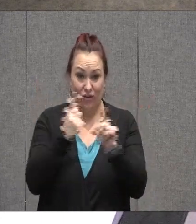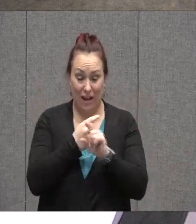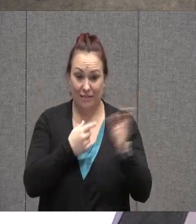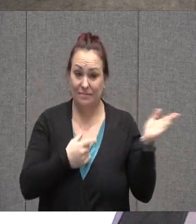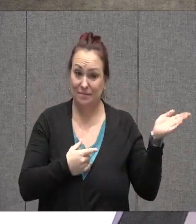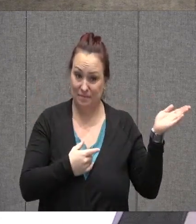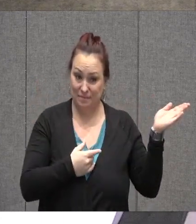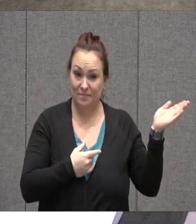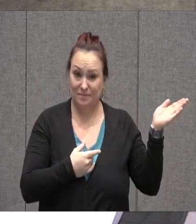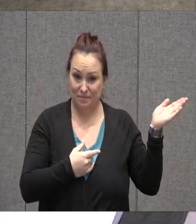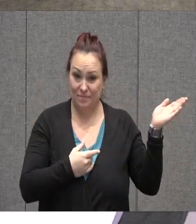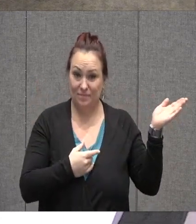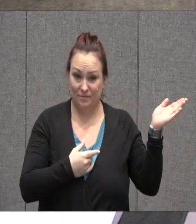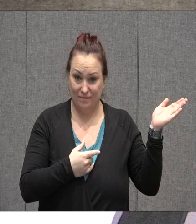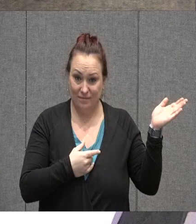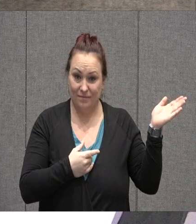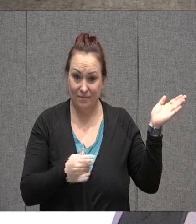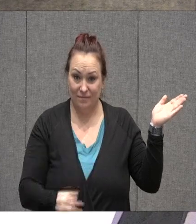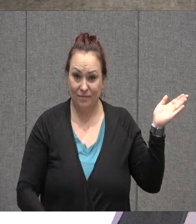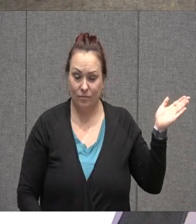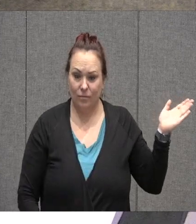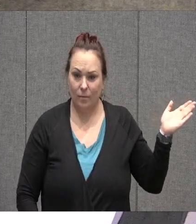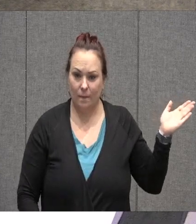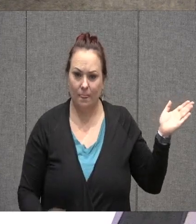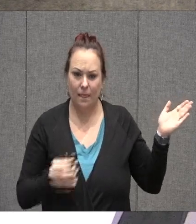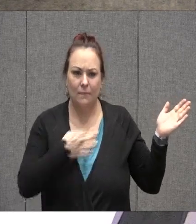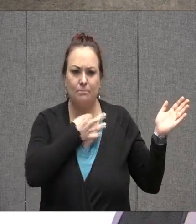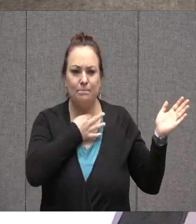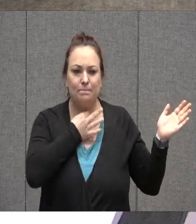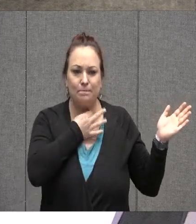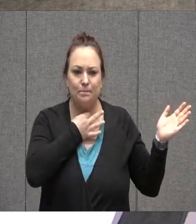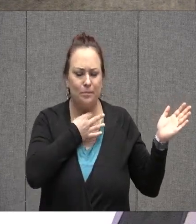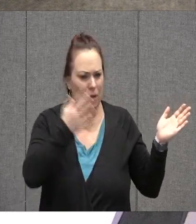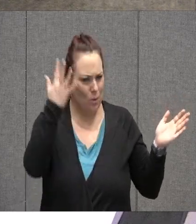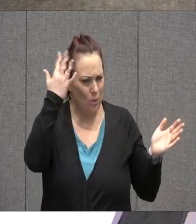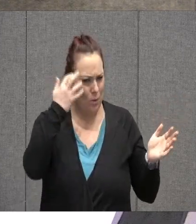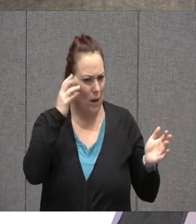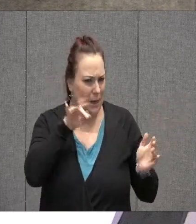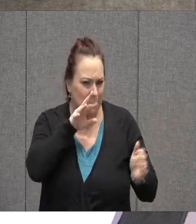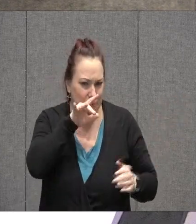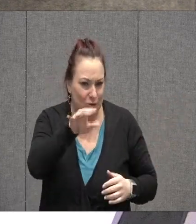And I wondered why they use dragons. Do dragons exist?